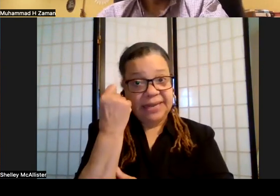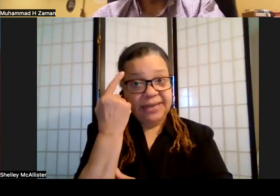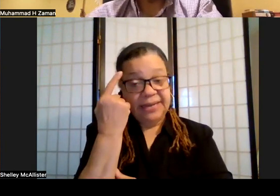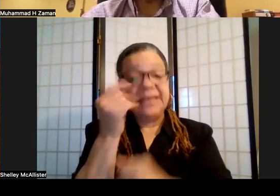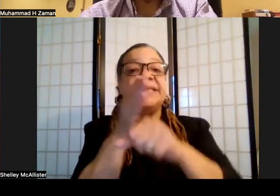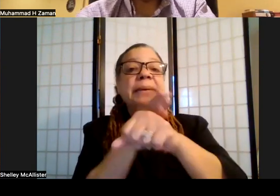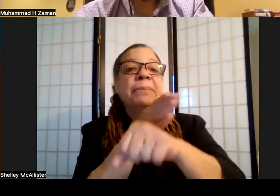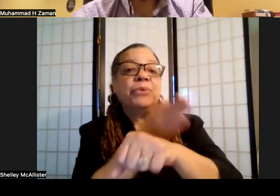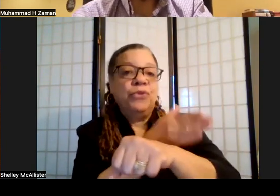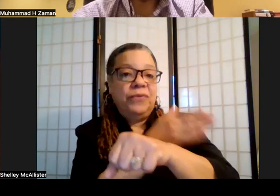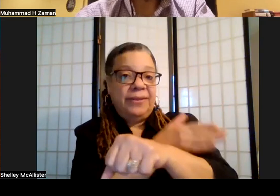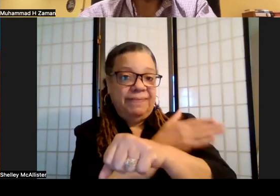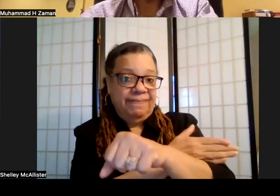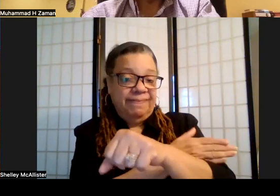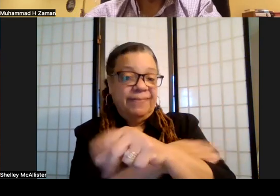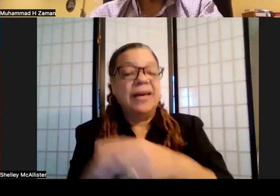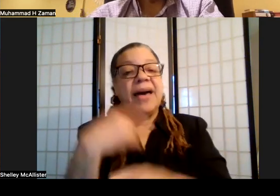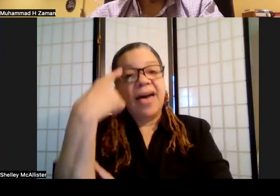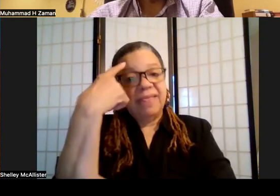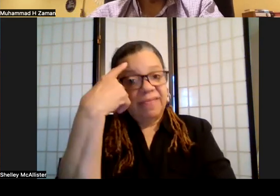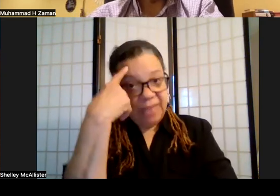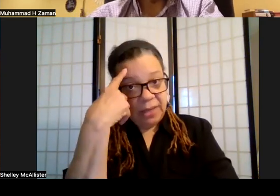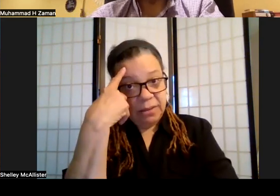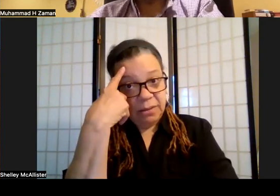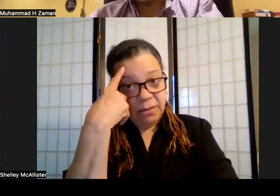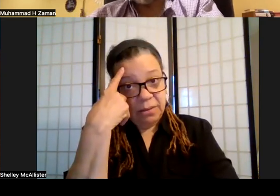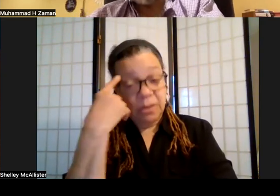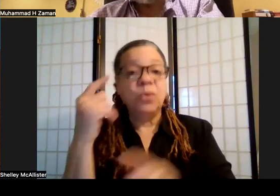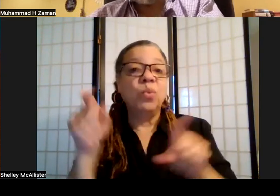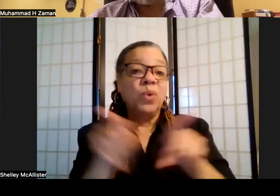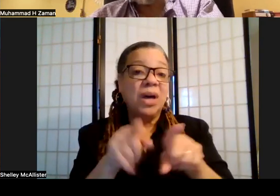I think we also have realized that, uh, we need better surveillance systems,